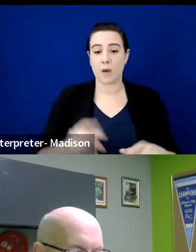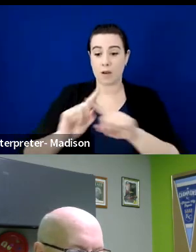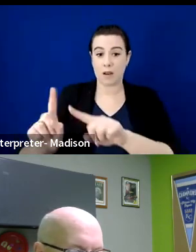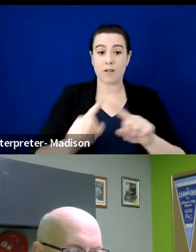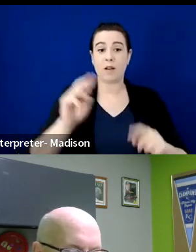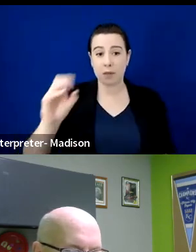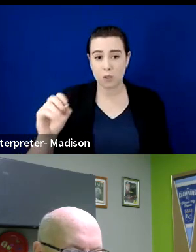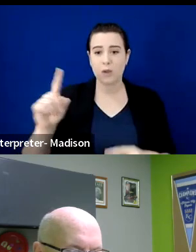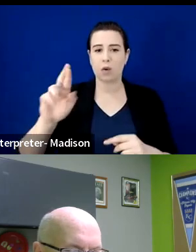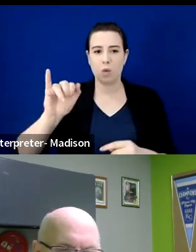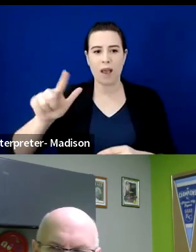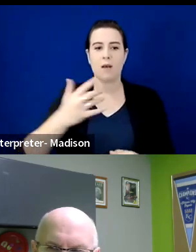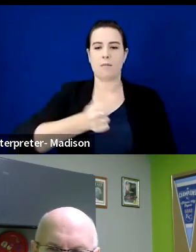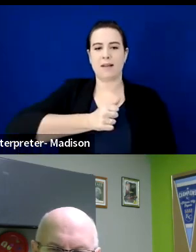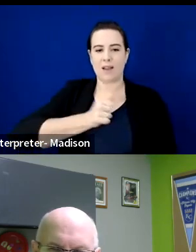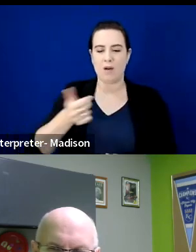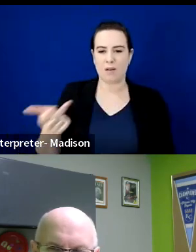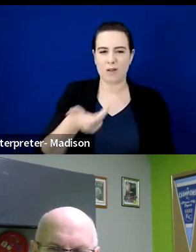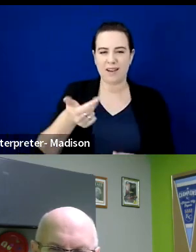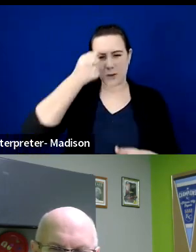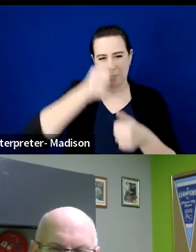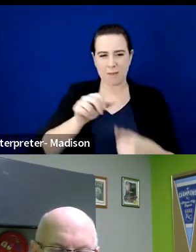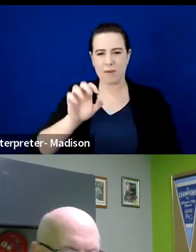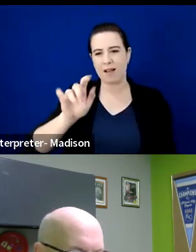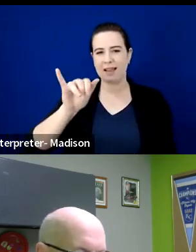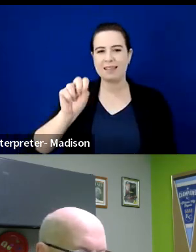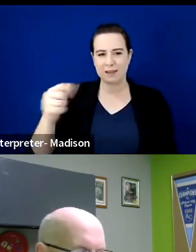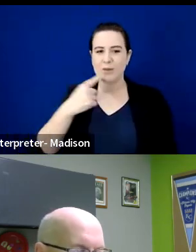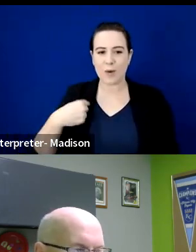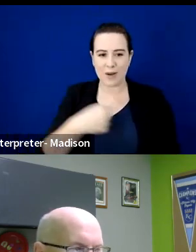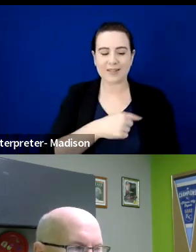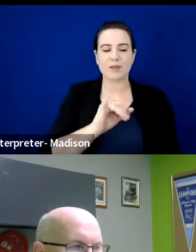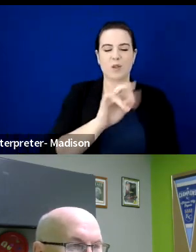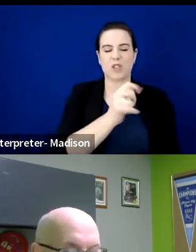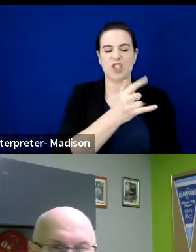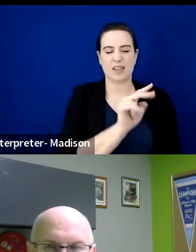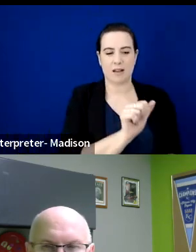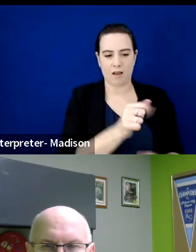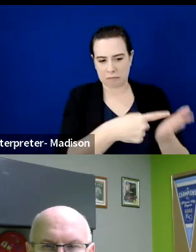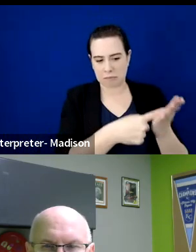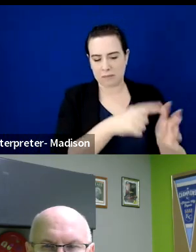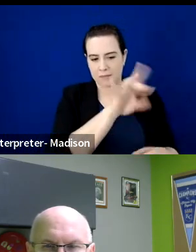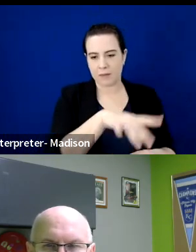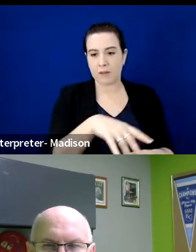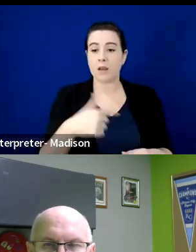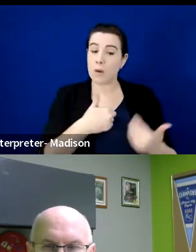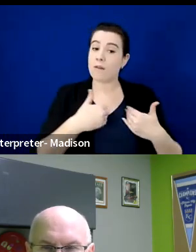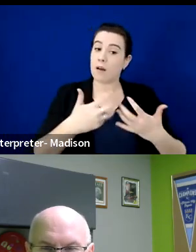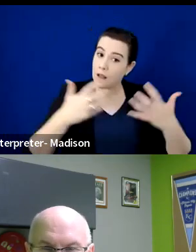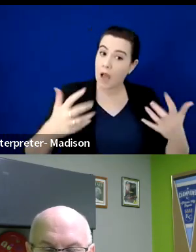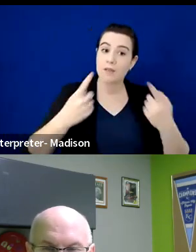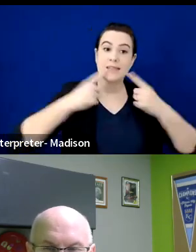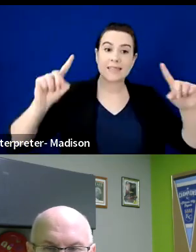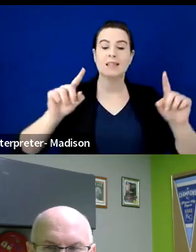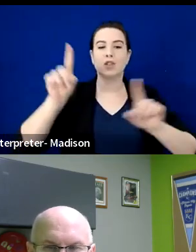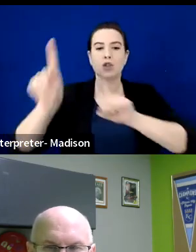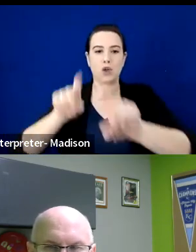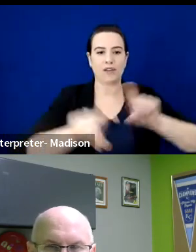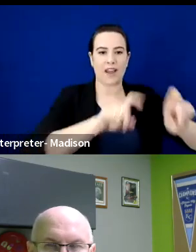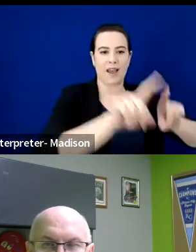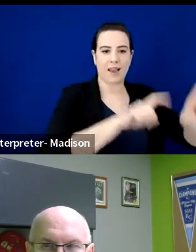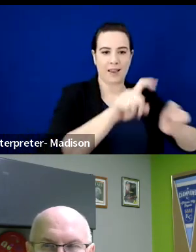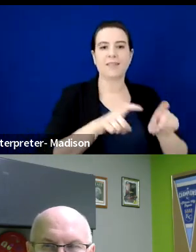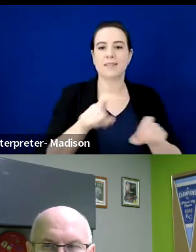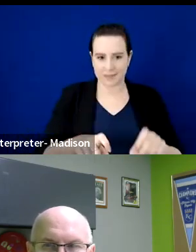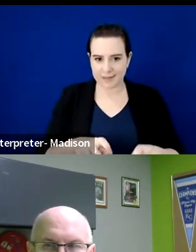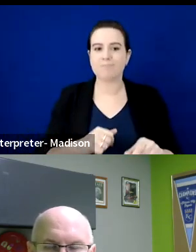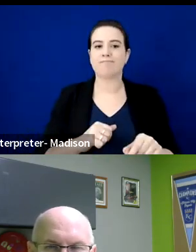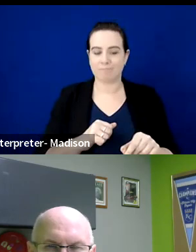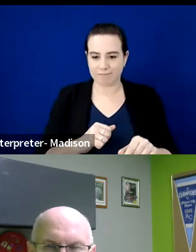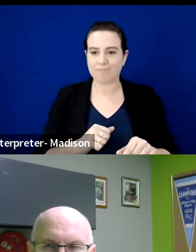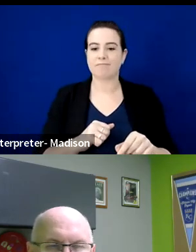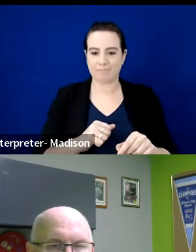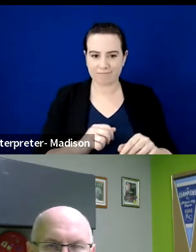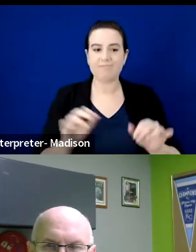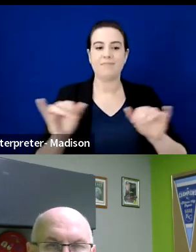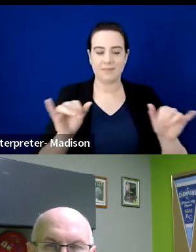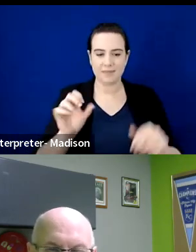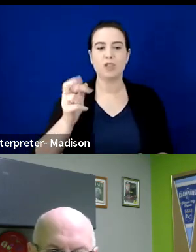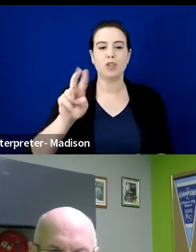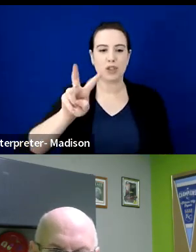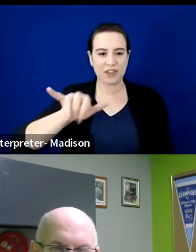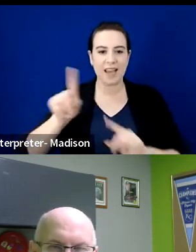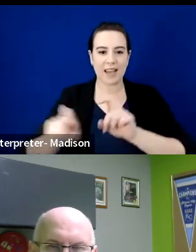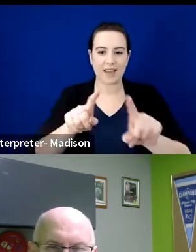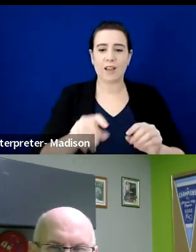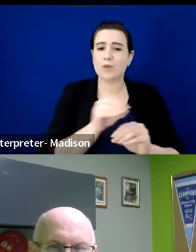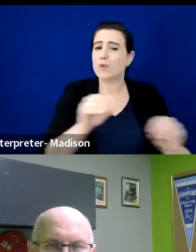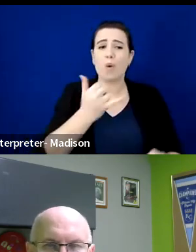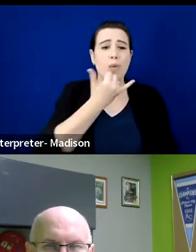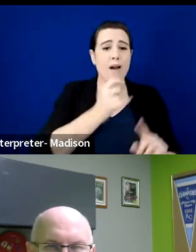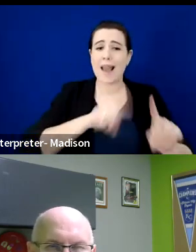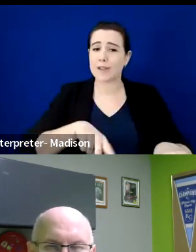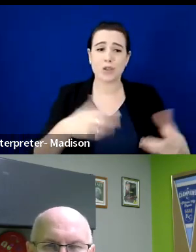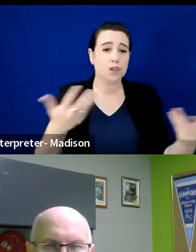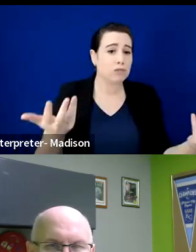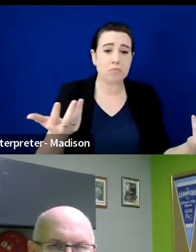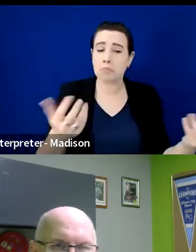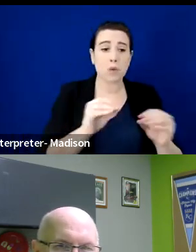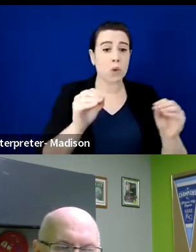You know, now three years later, it's -- you know, a couple weeks has long passed.